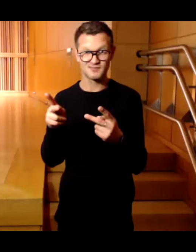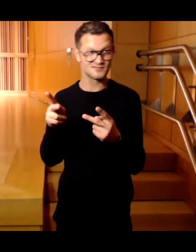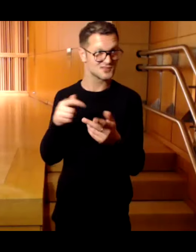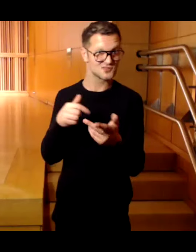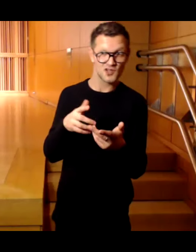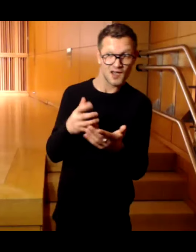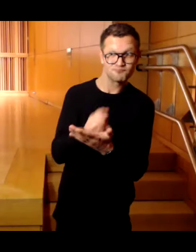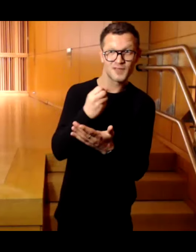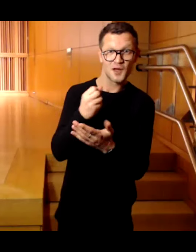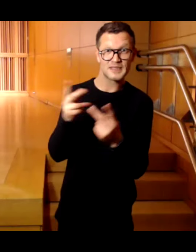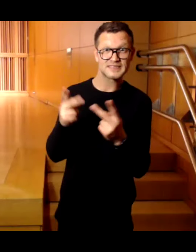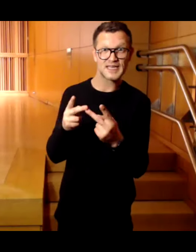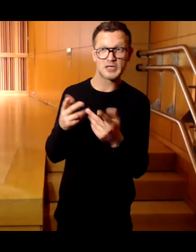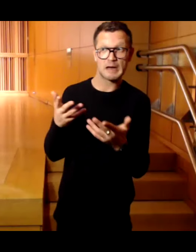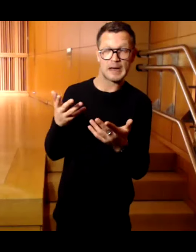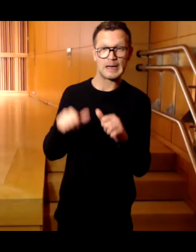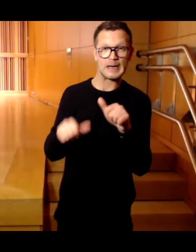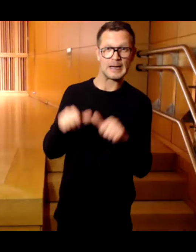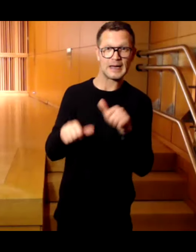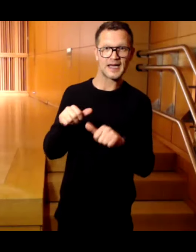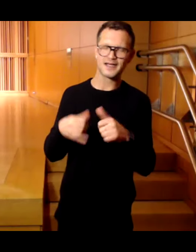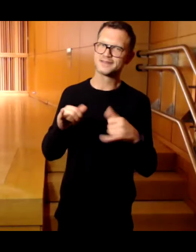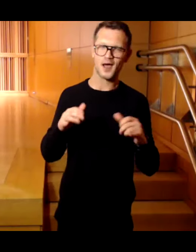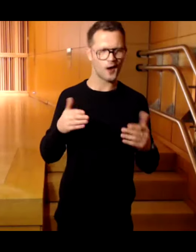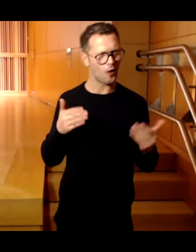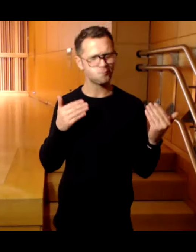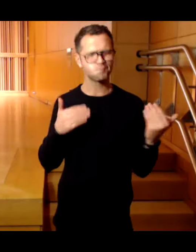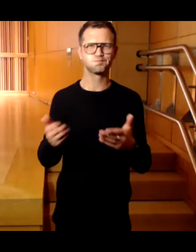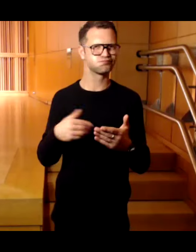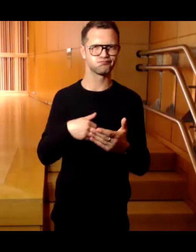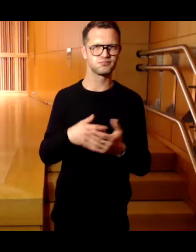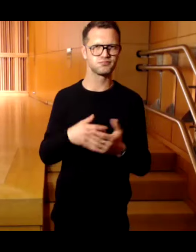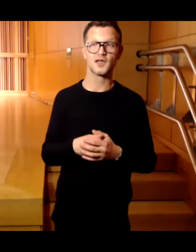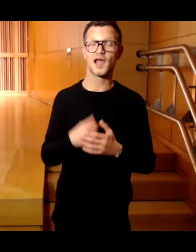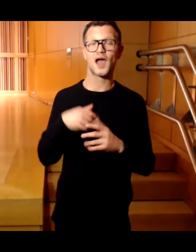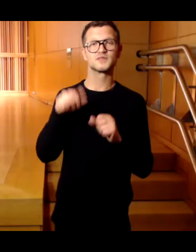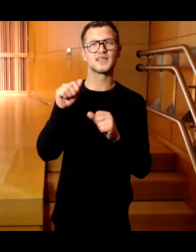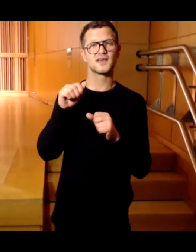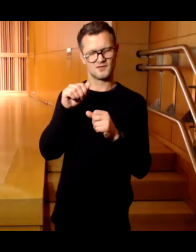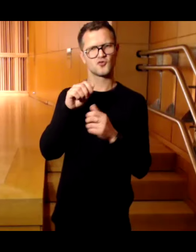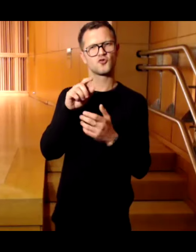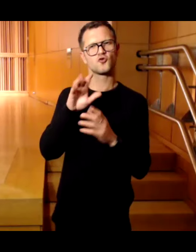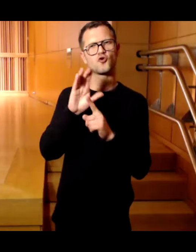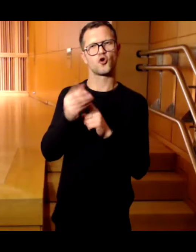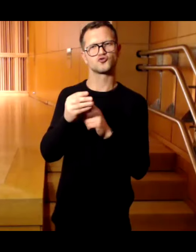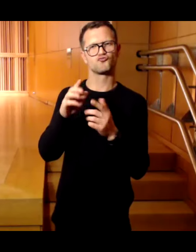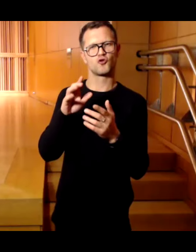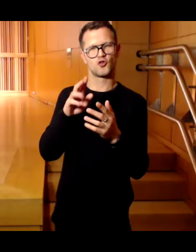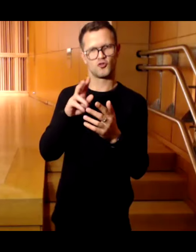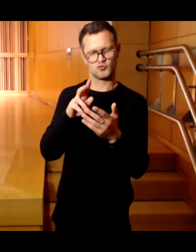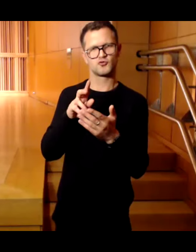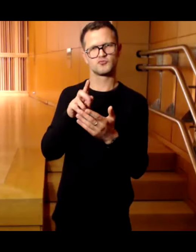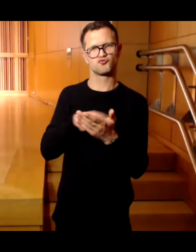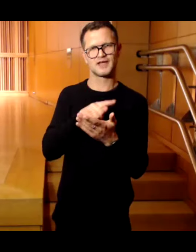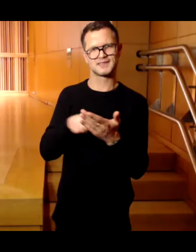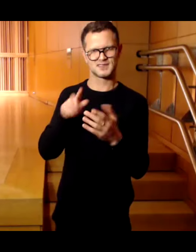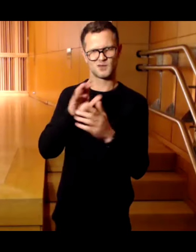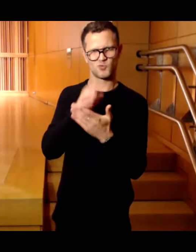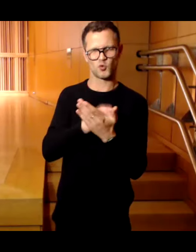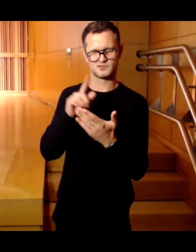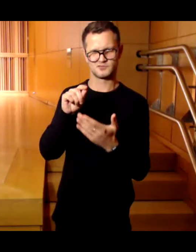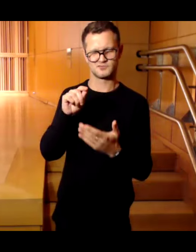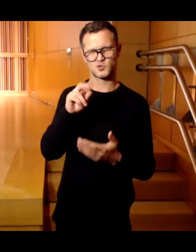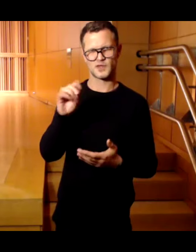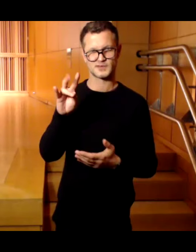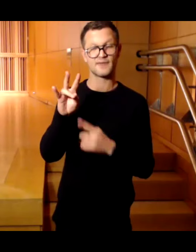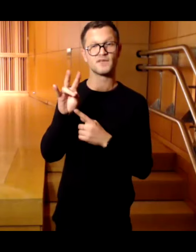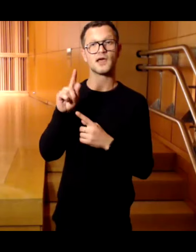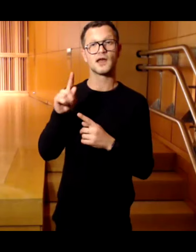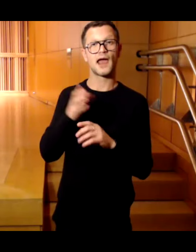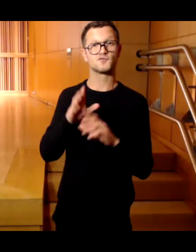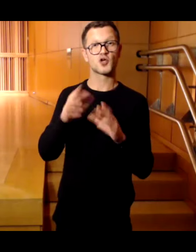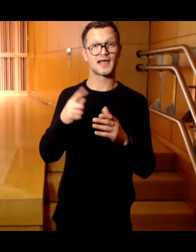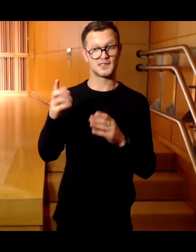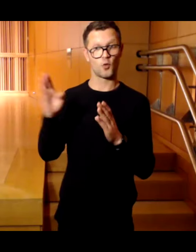I was taking Robert's African American literary and Cultural Criticism course in the fall of 2007, and after a class one day, he held one such door open.